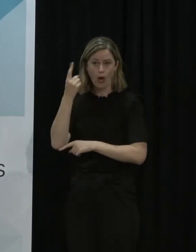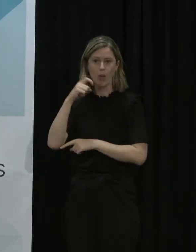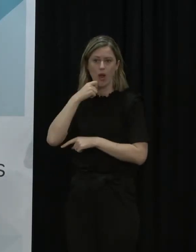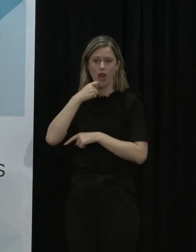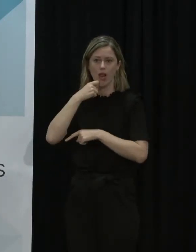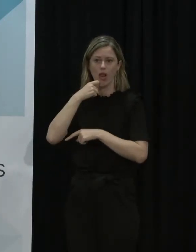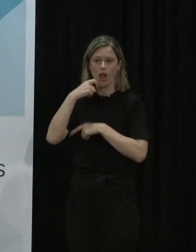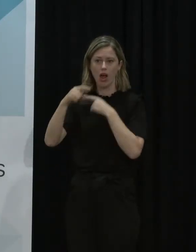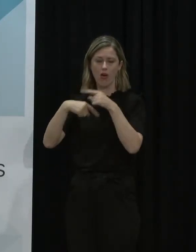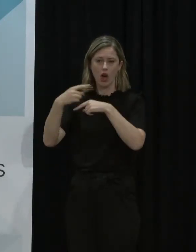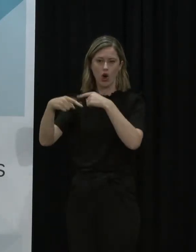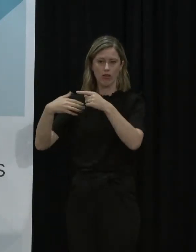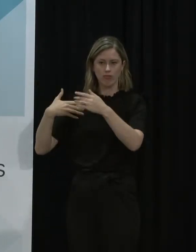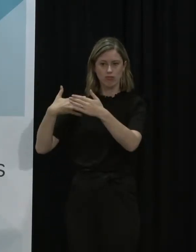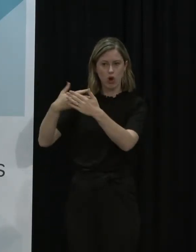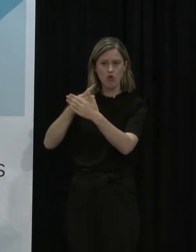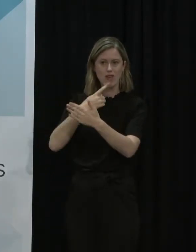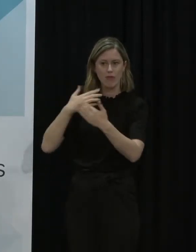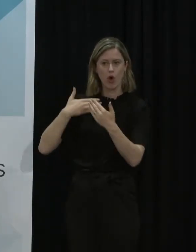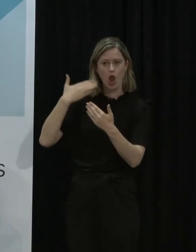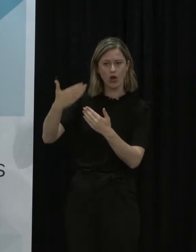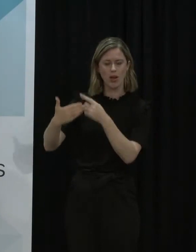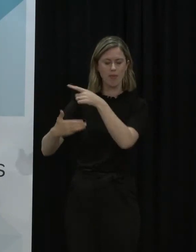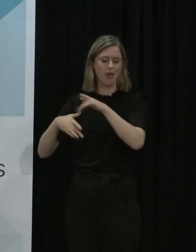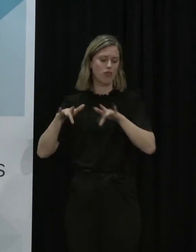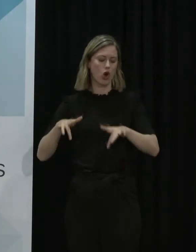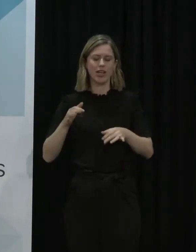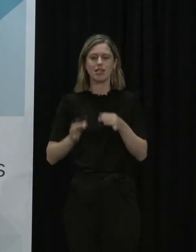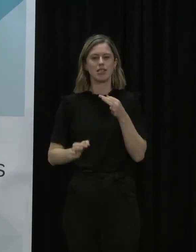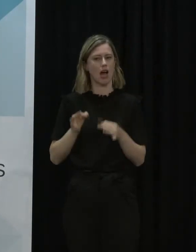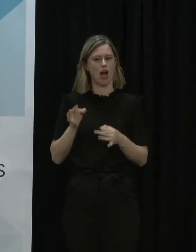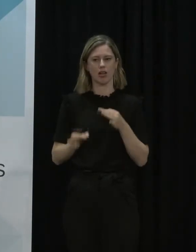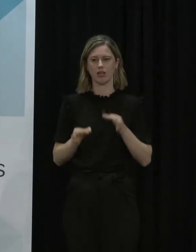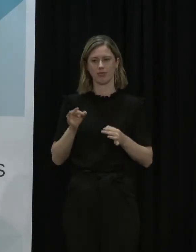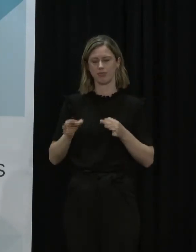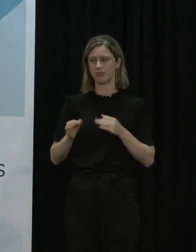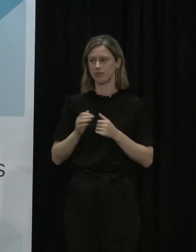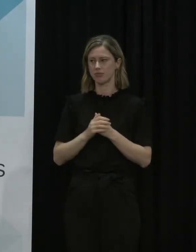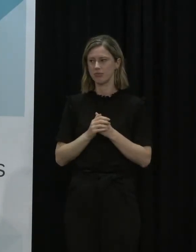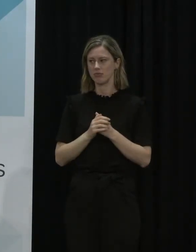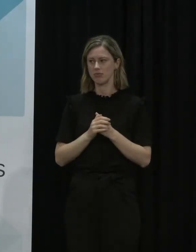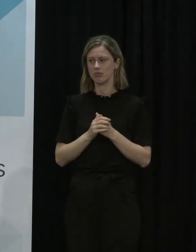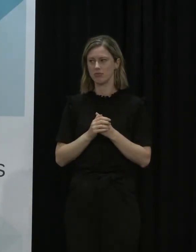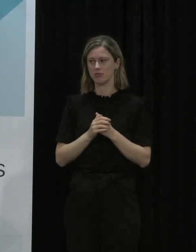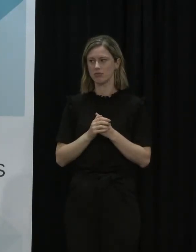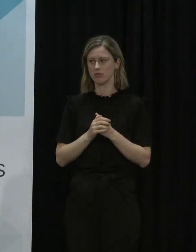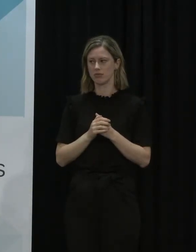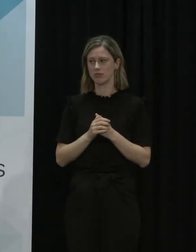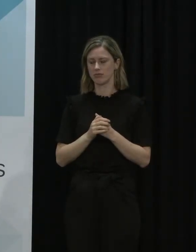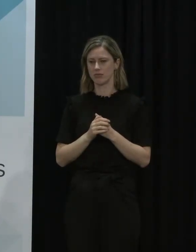Auckland moves into orange and then the December update many